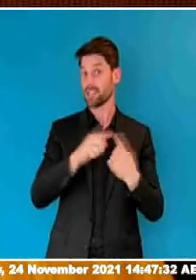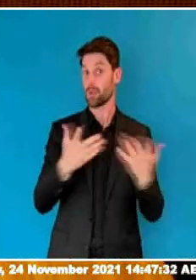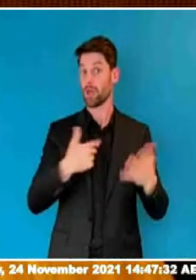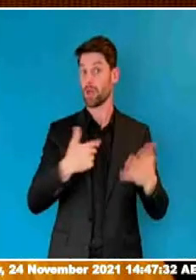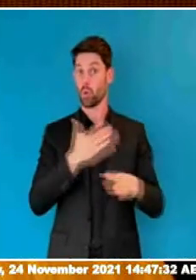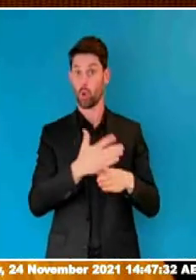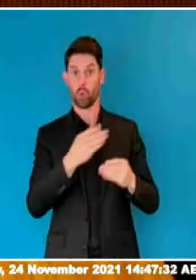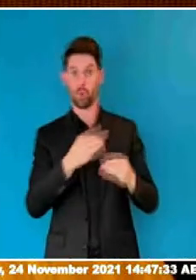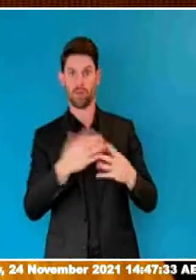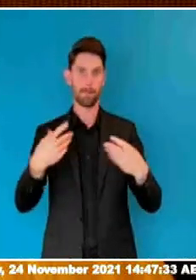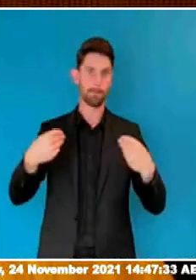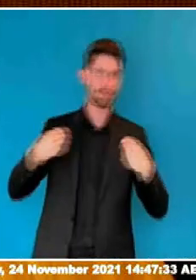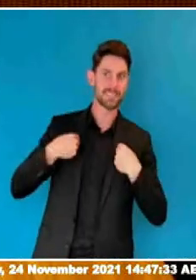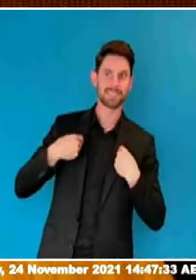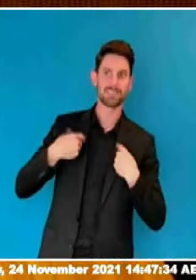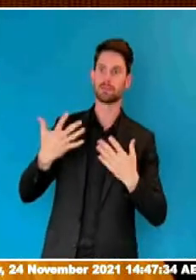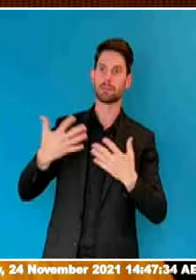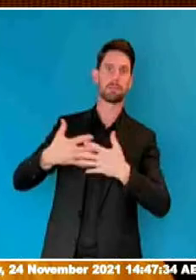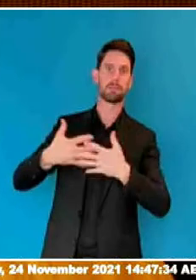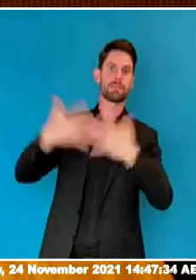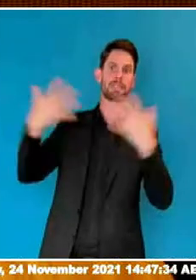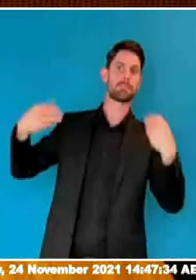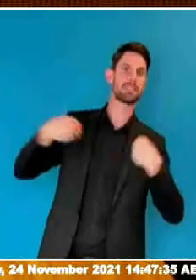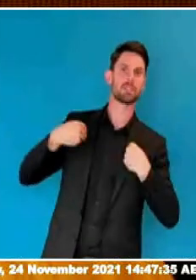industry around creating mentally healthy workplaces ---